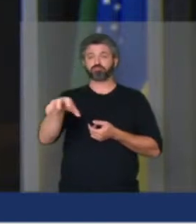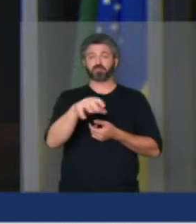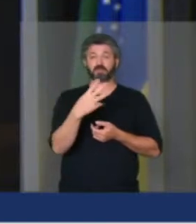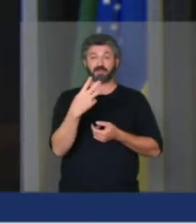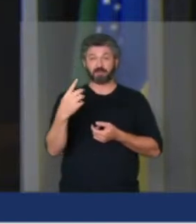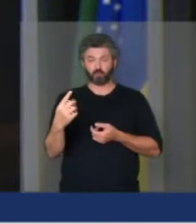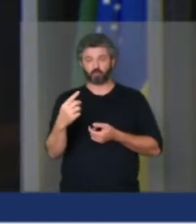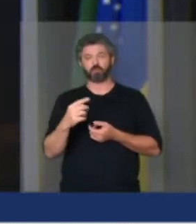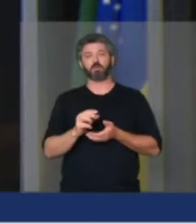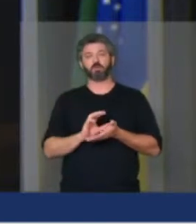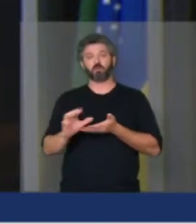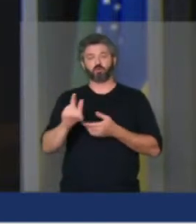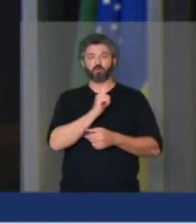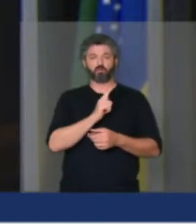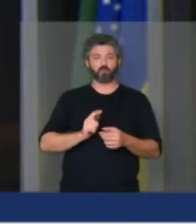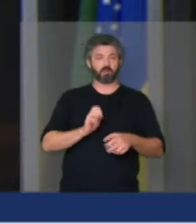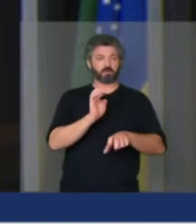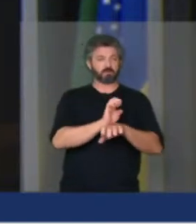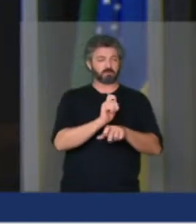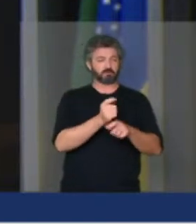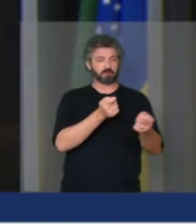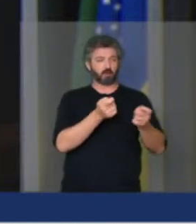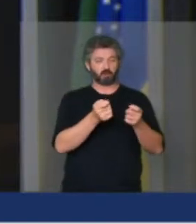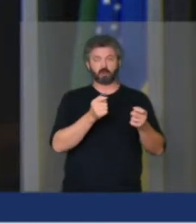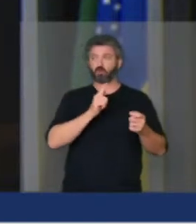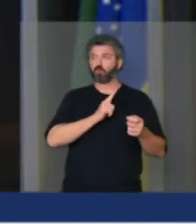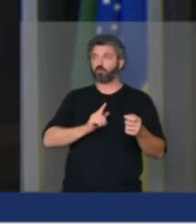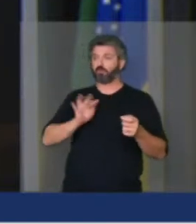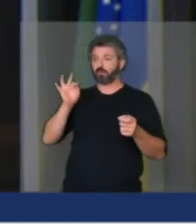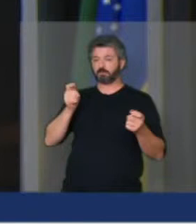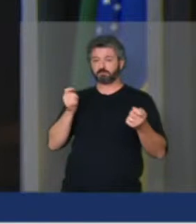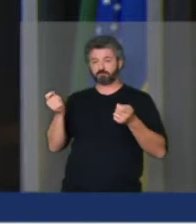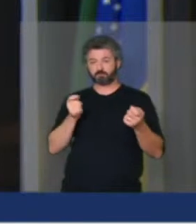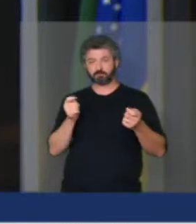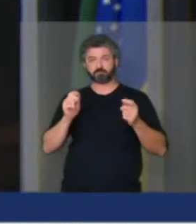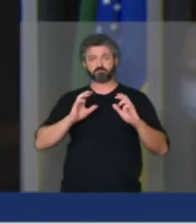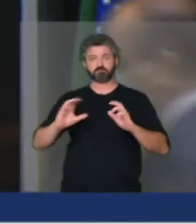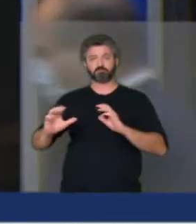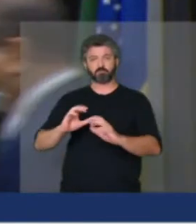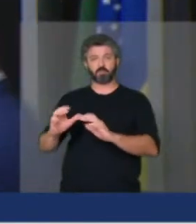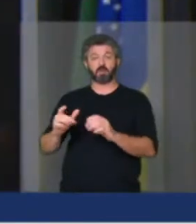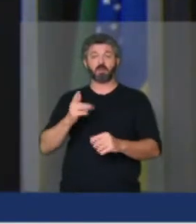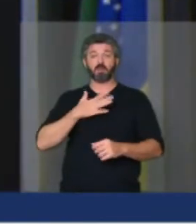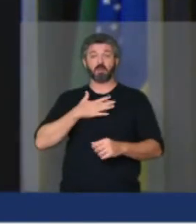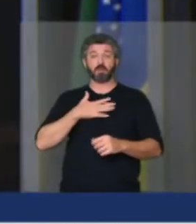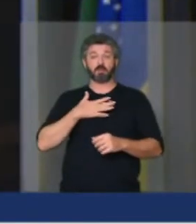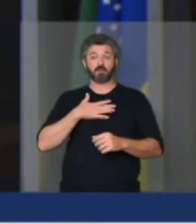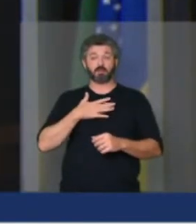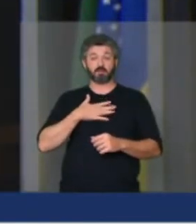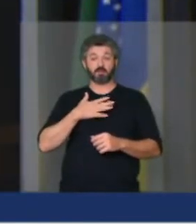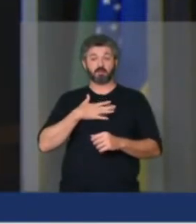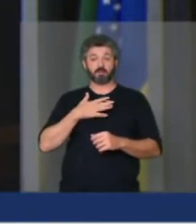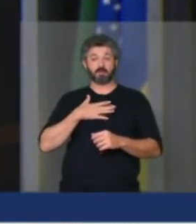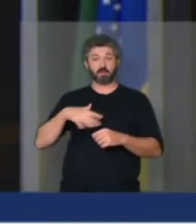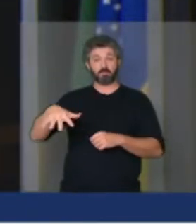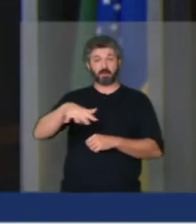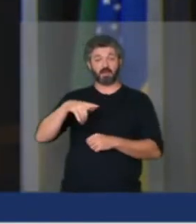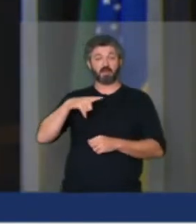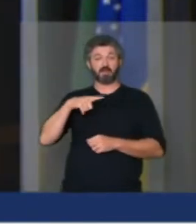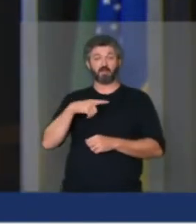FEDERAL... SÓ NA MINHA REGIÃO TEM 45 MIL CIRURGIAS ELETIVAS REPRESADAS NA FILA DO SUS, DOBROU. E NESTA PANDEMIA, TODOS OS HOSPITAL FORAM MUITO